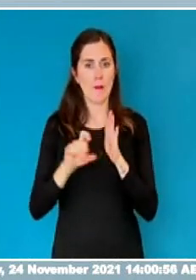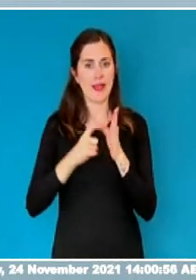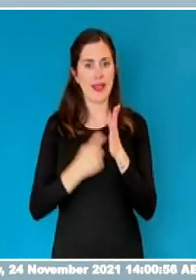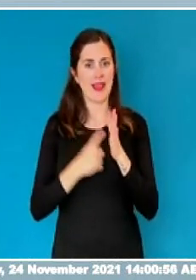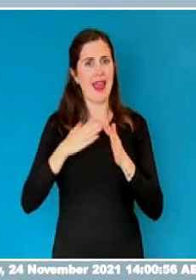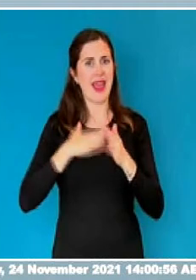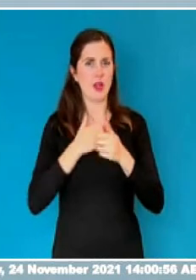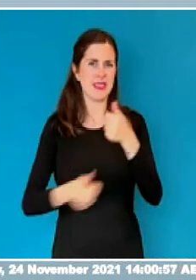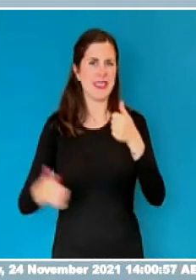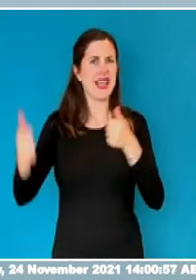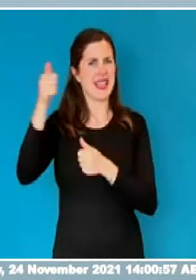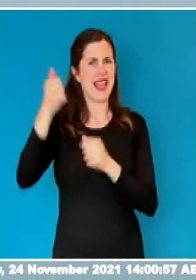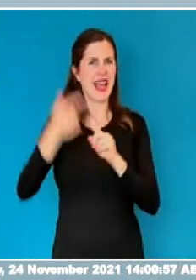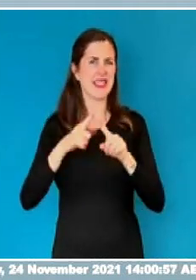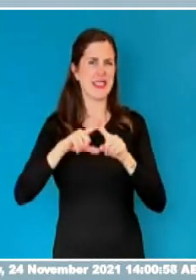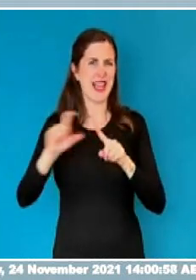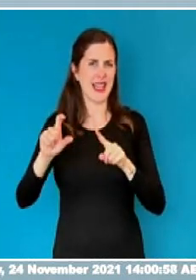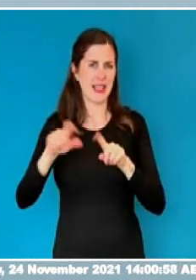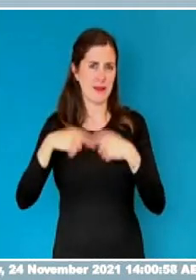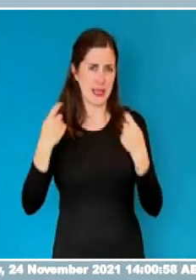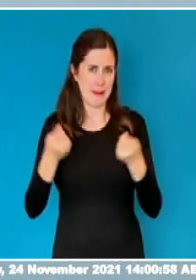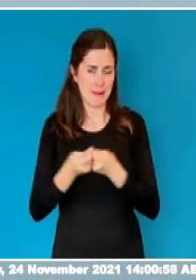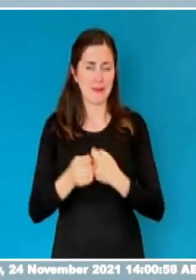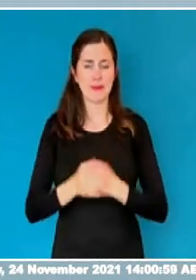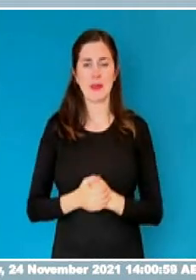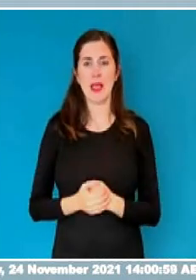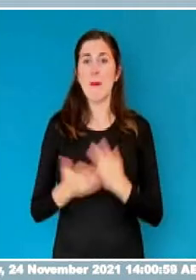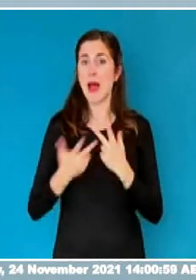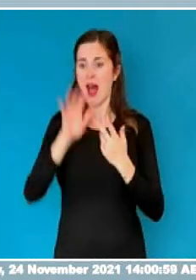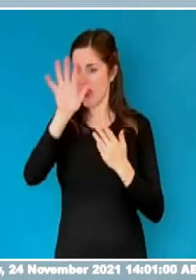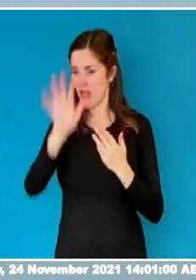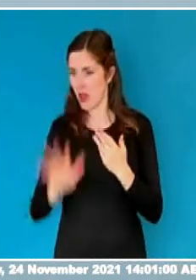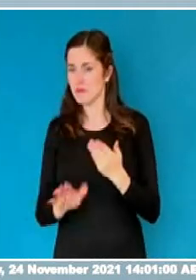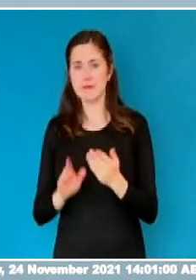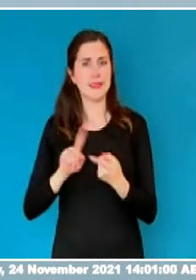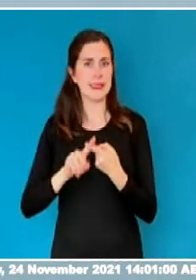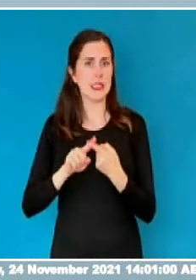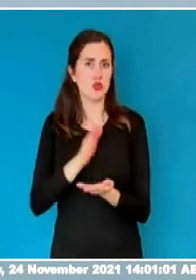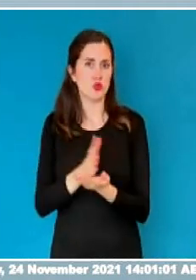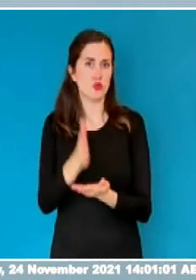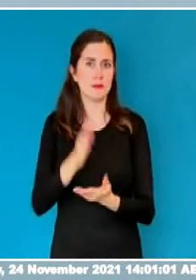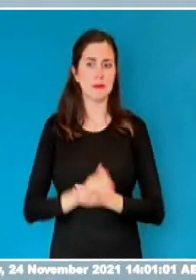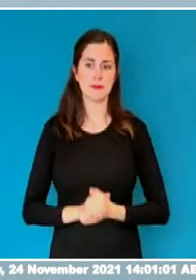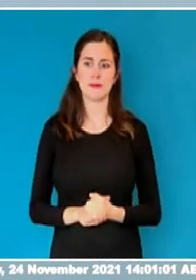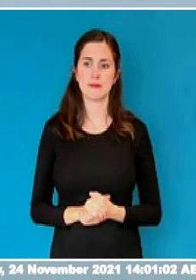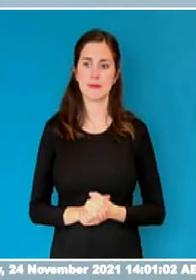Service. I'm not aware of any other corrections that need to be made. Thank you, had Ms Weston.